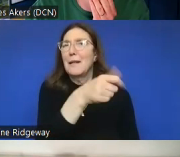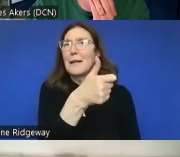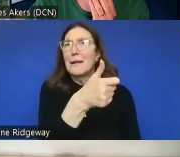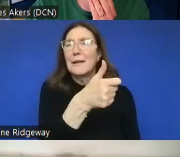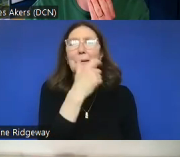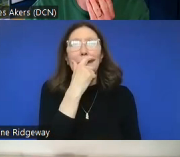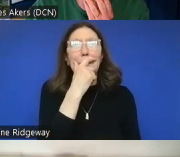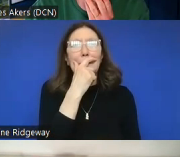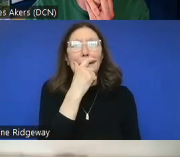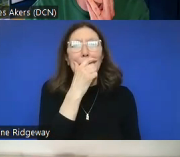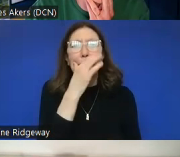It was the cookie script one.